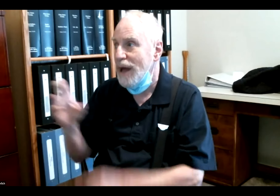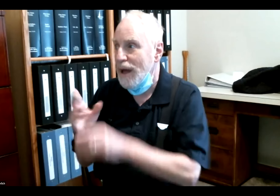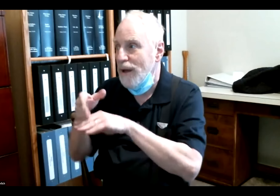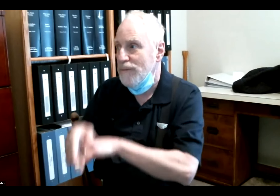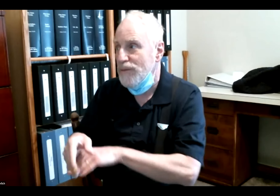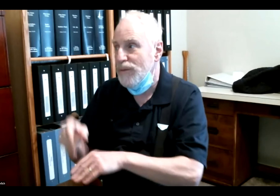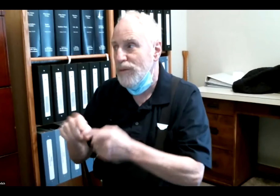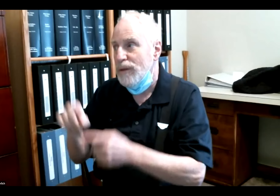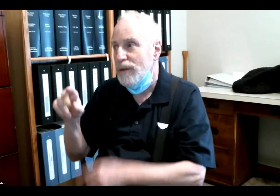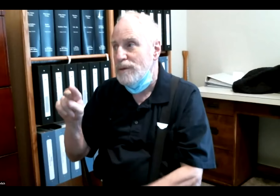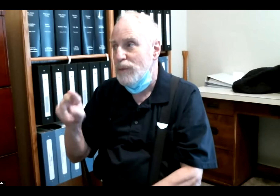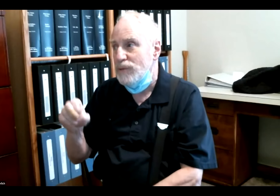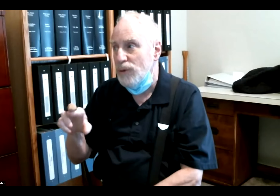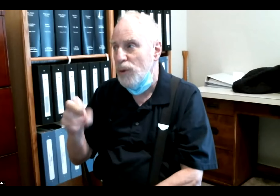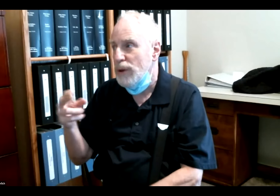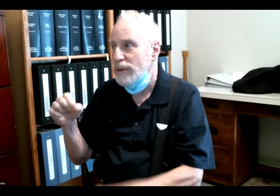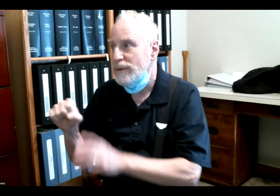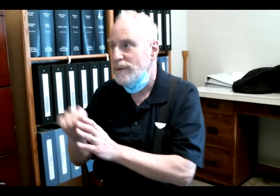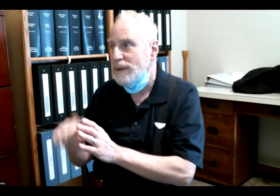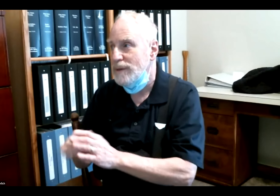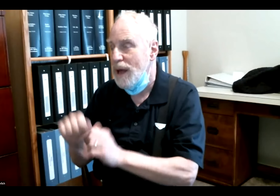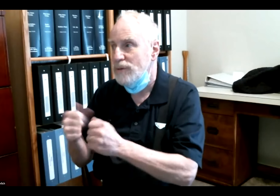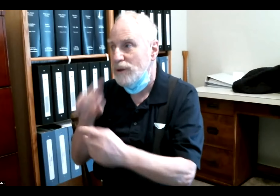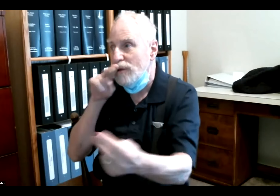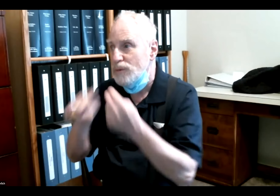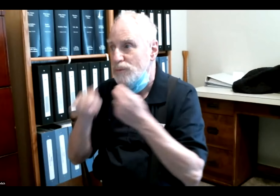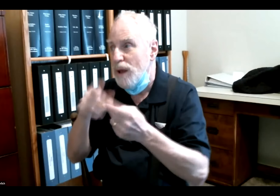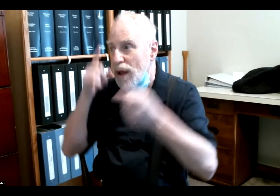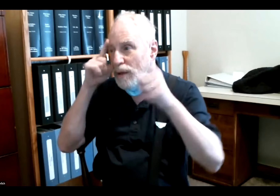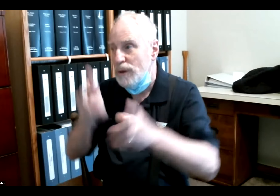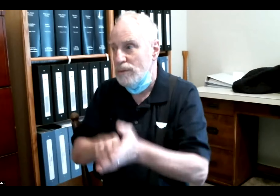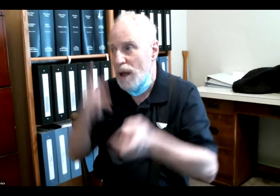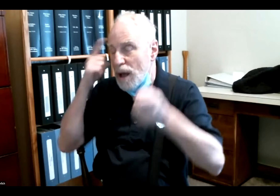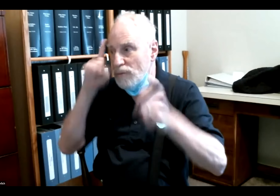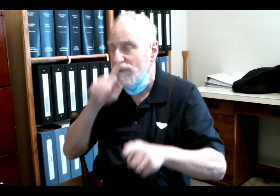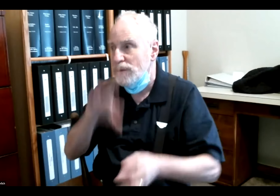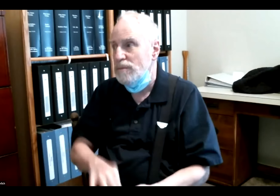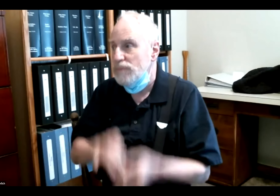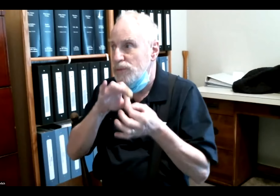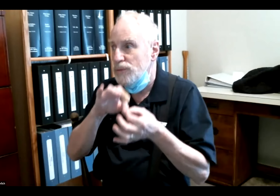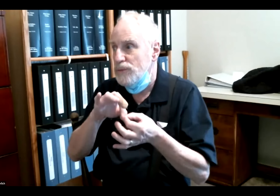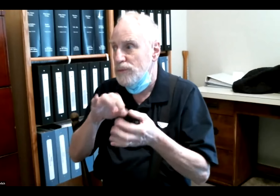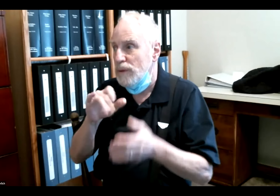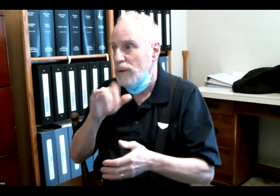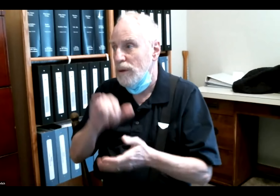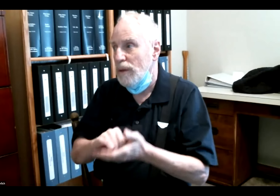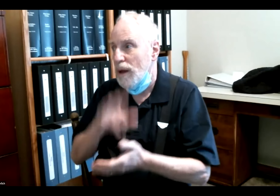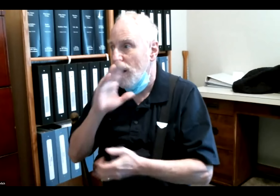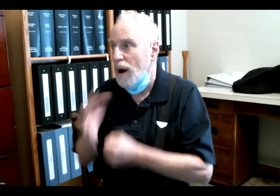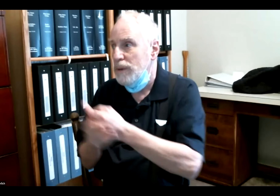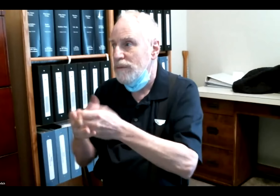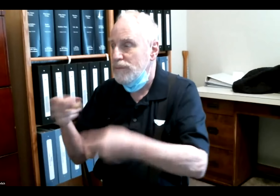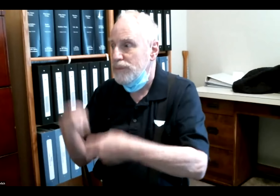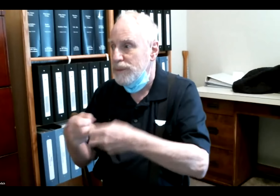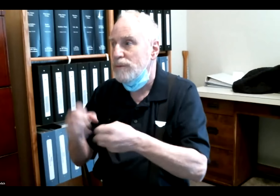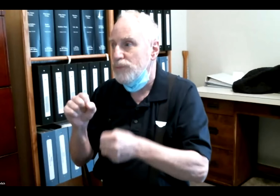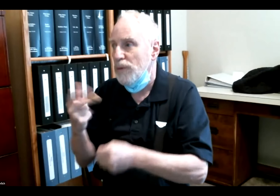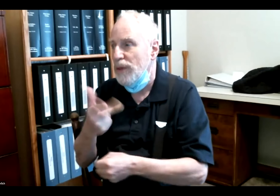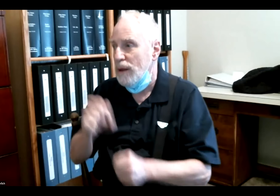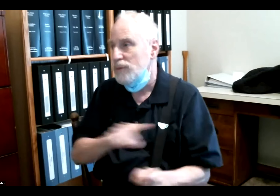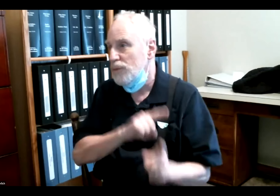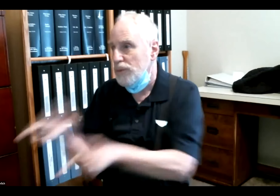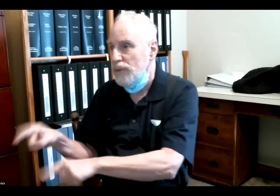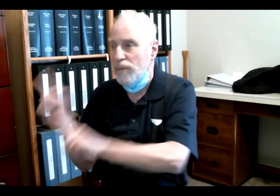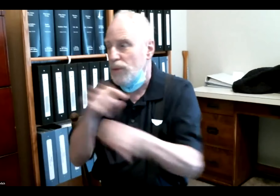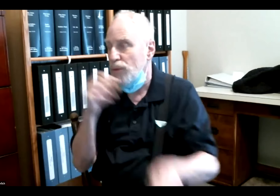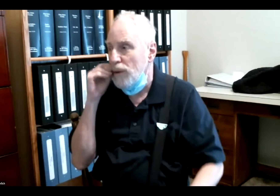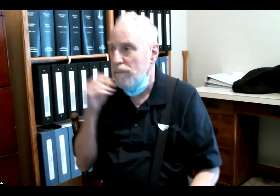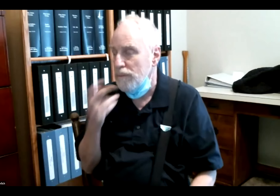Deaf/blind. Uber or lift or having some sort of agreement arranged or if that's a problem